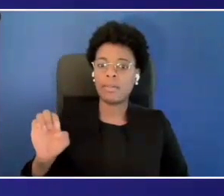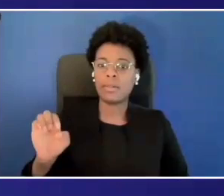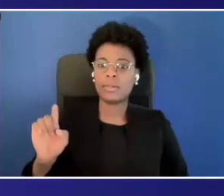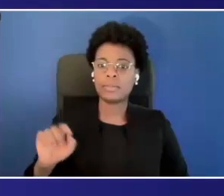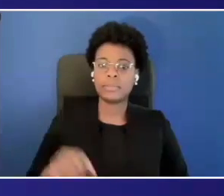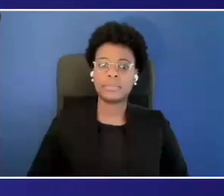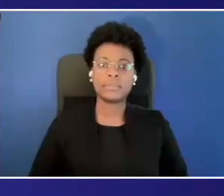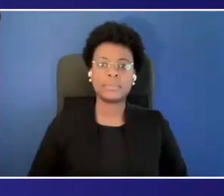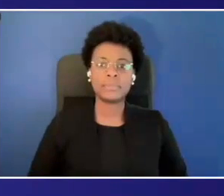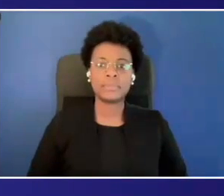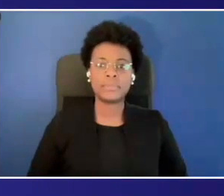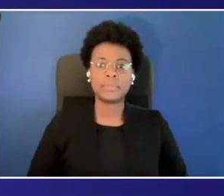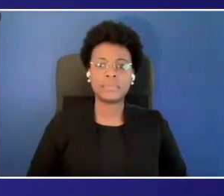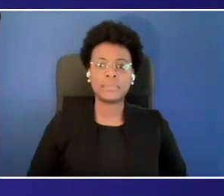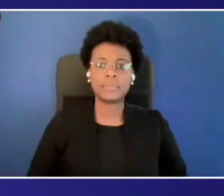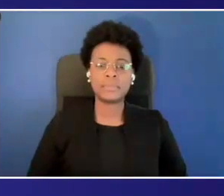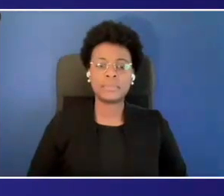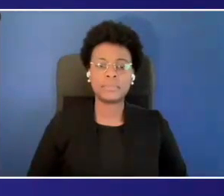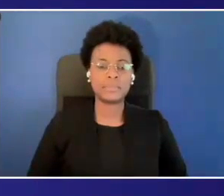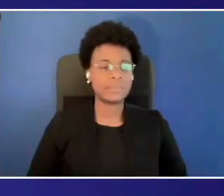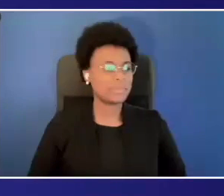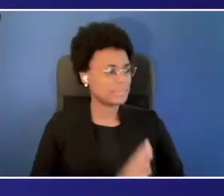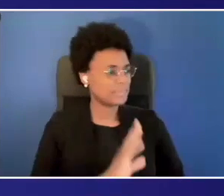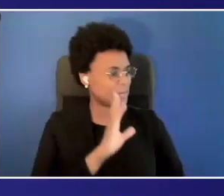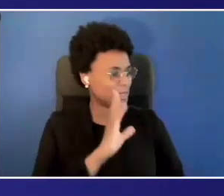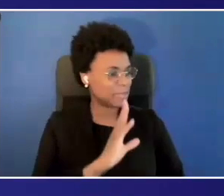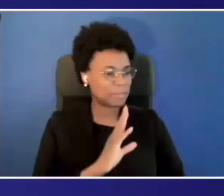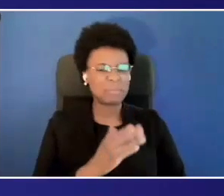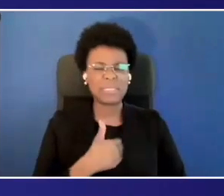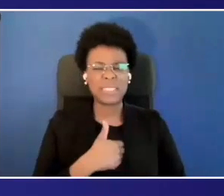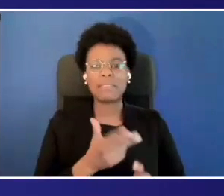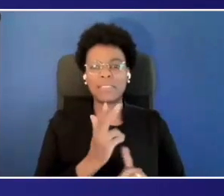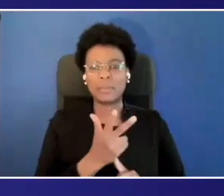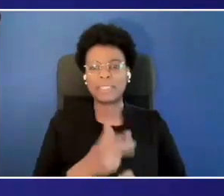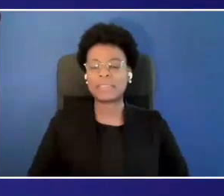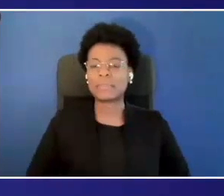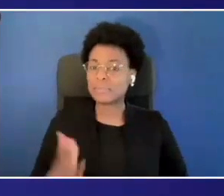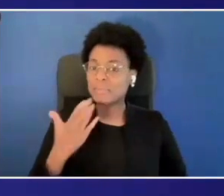Hello. Hi, you have 3ÿmin. Thank you. Good morning.